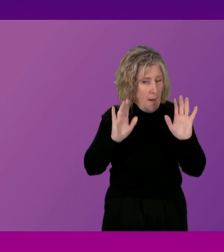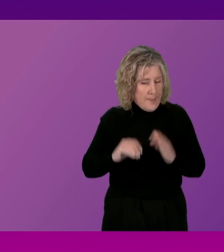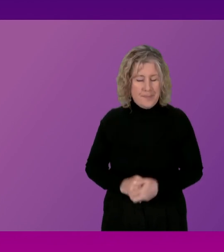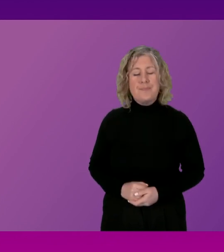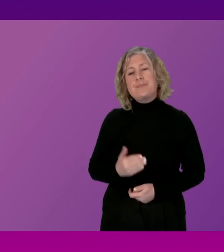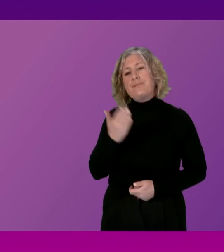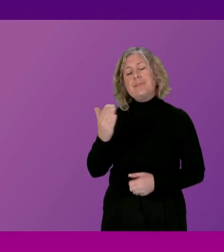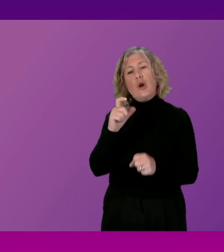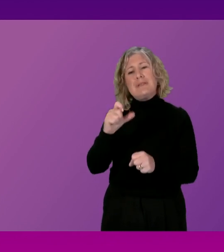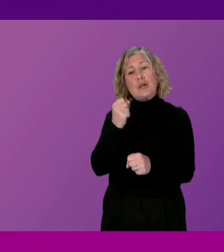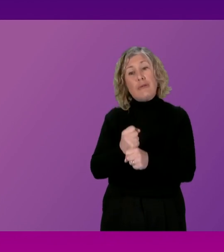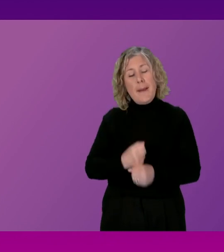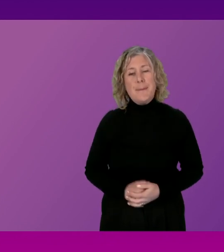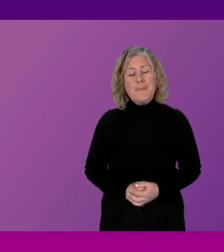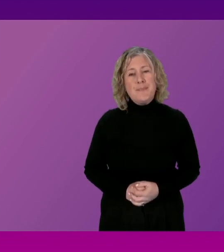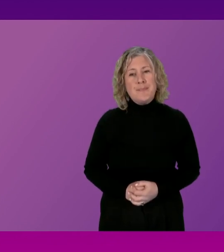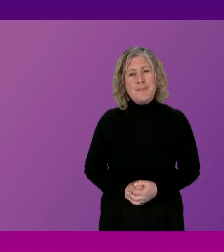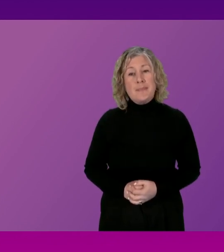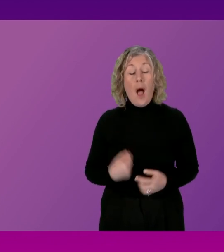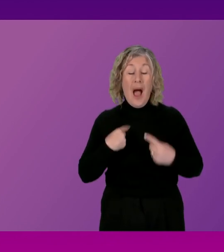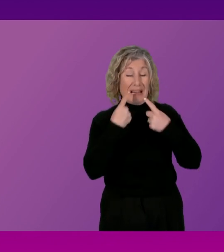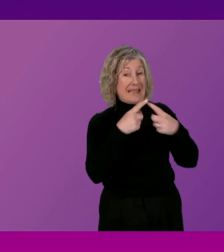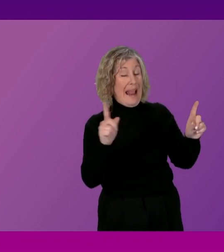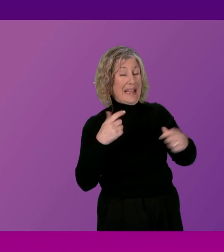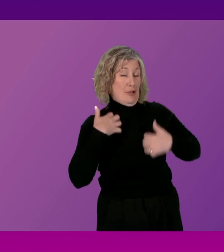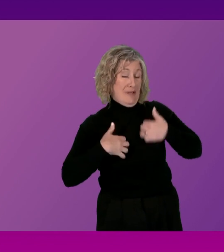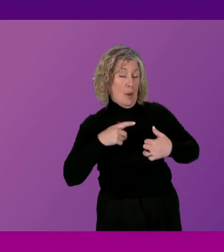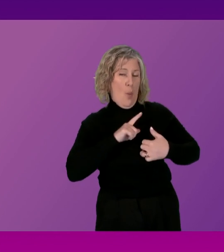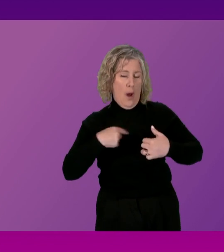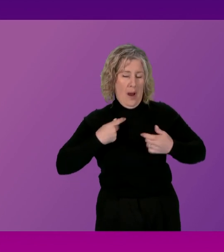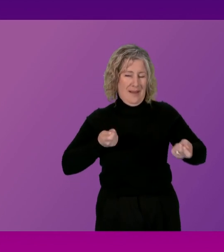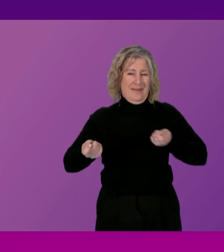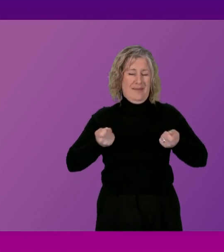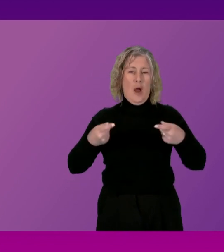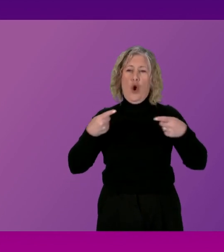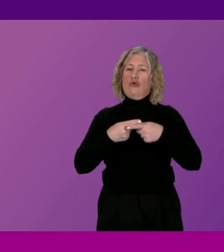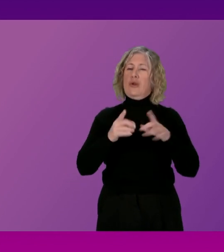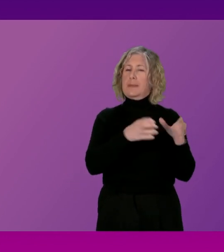I declare an interest as convener of the cross-party group on animal welfare.